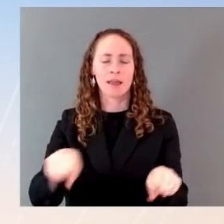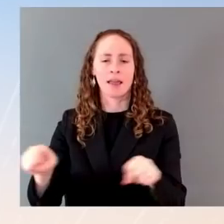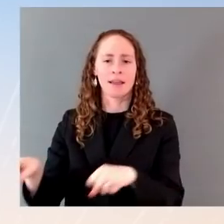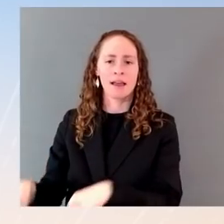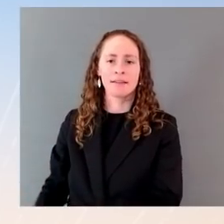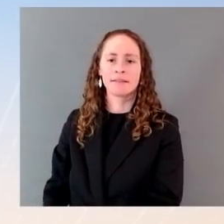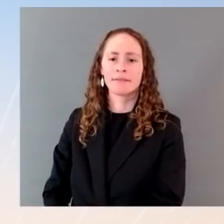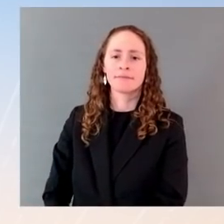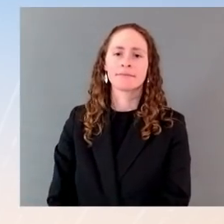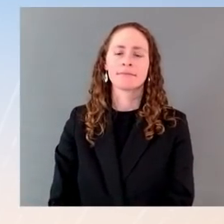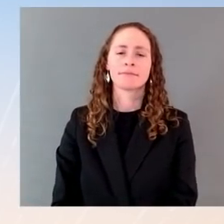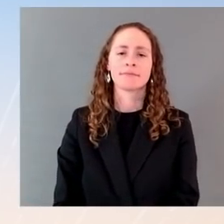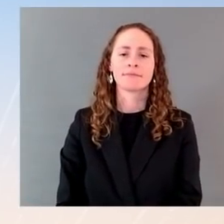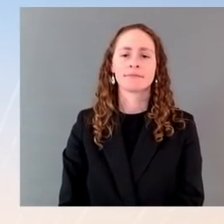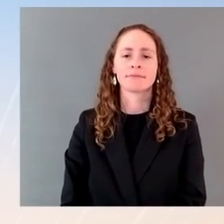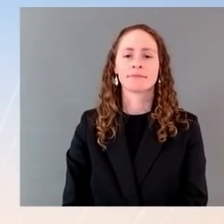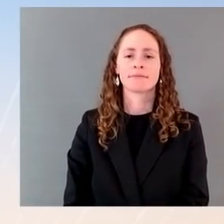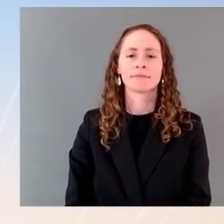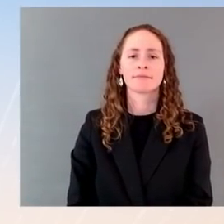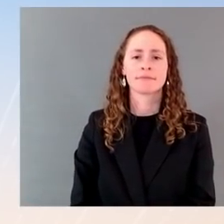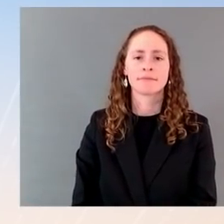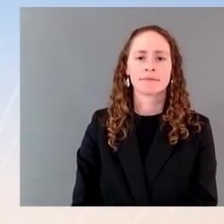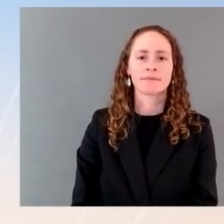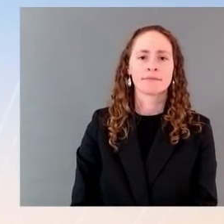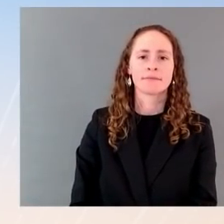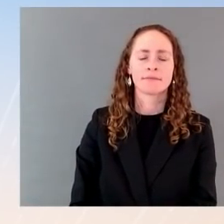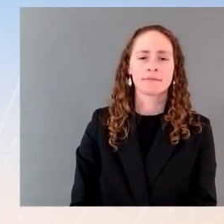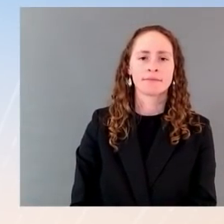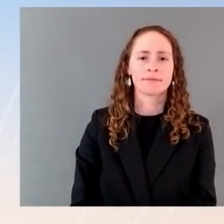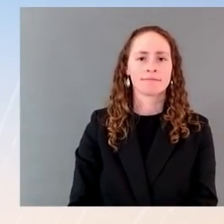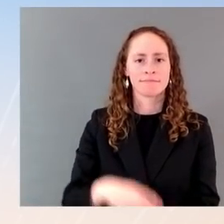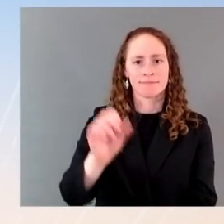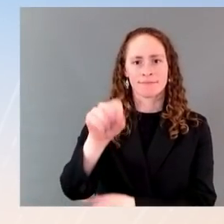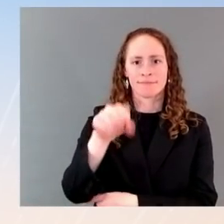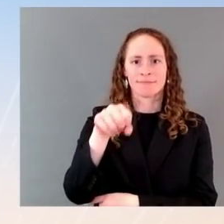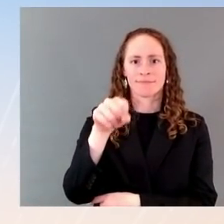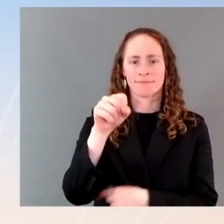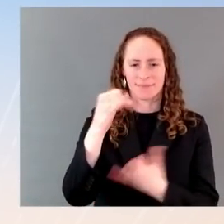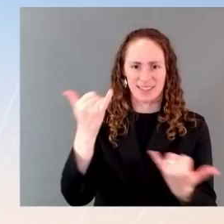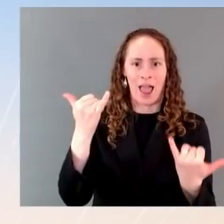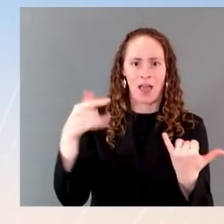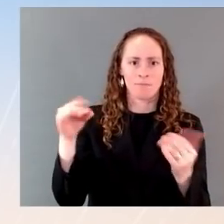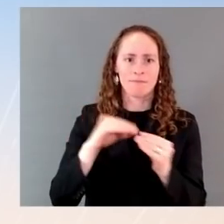for good reason. And one, in February, we wrote new guidance to make insurers cover asym- --